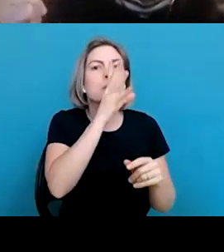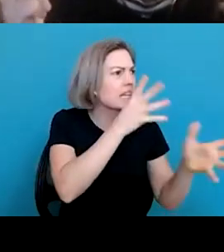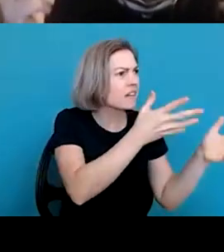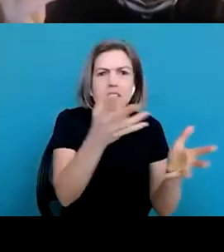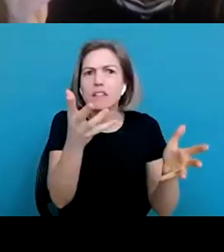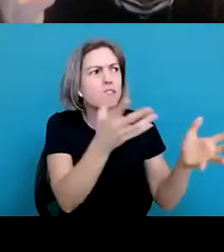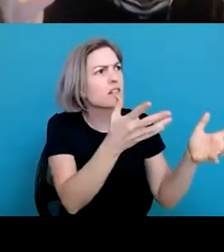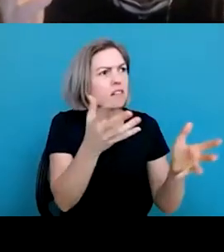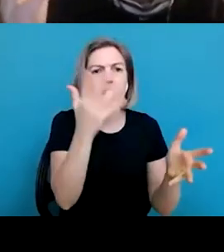That is something very interesting.